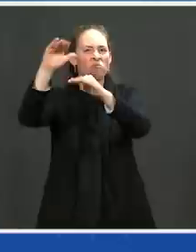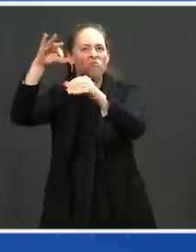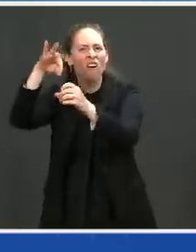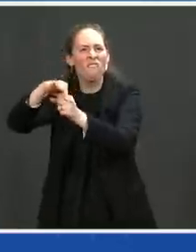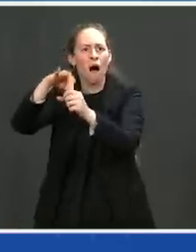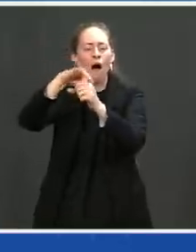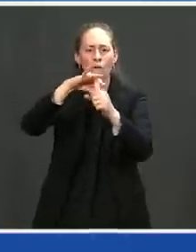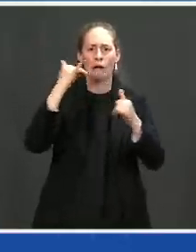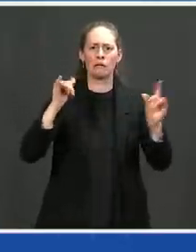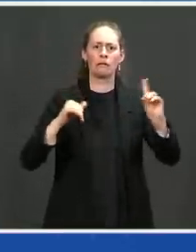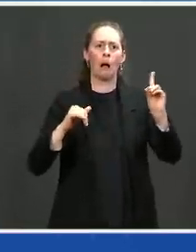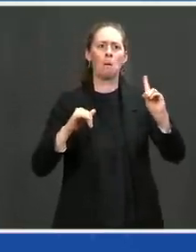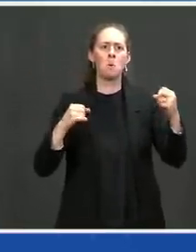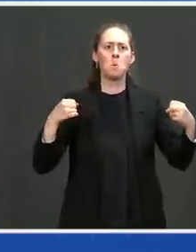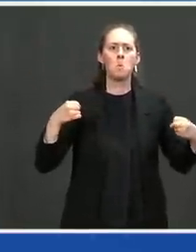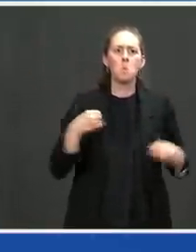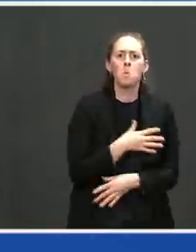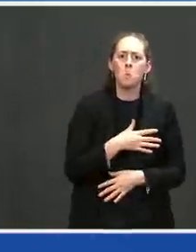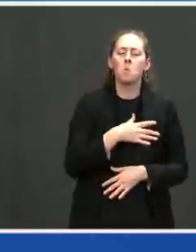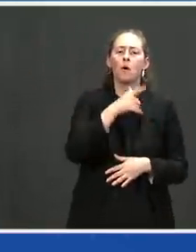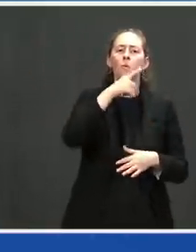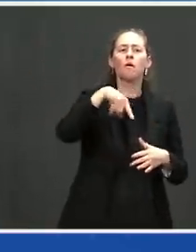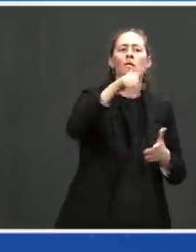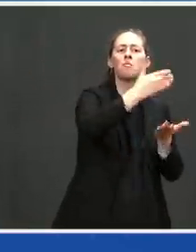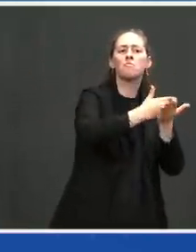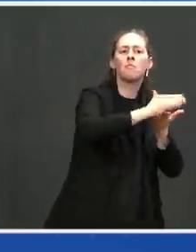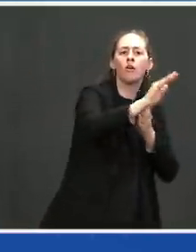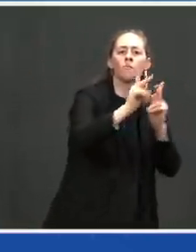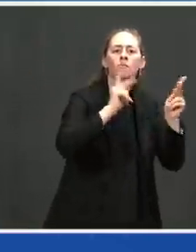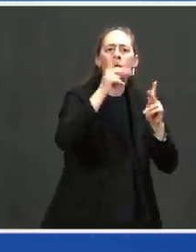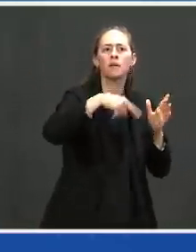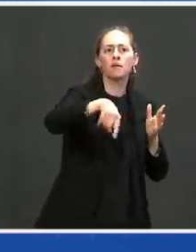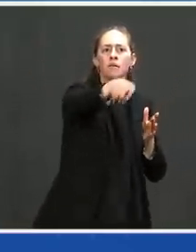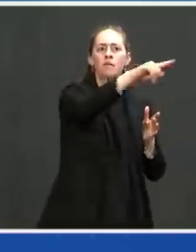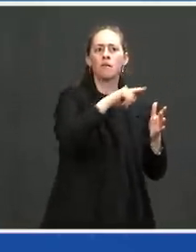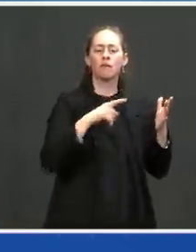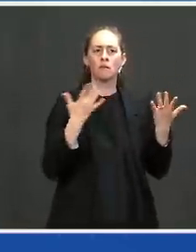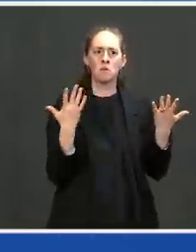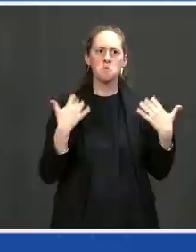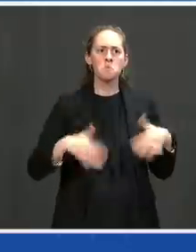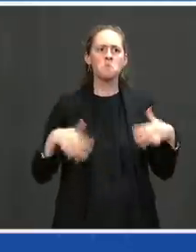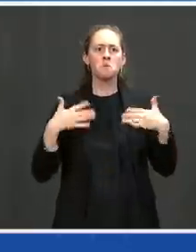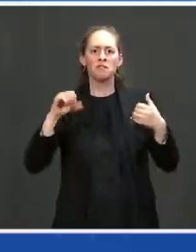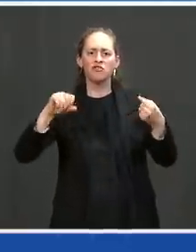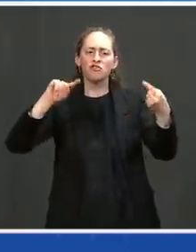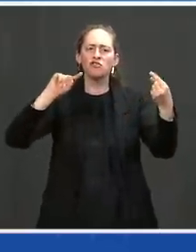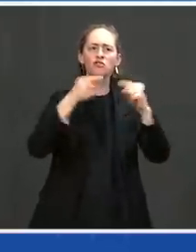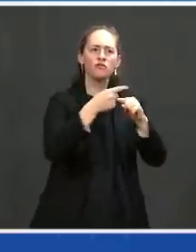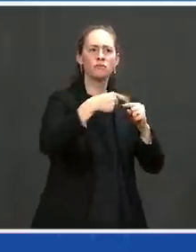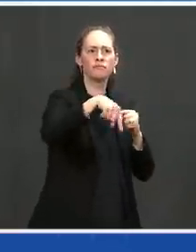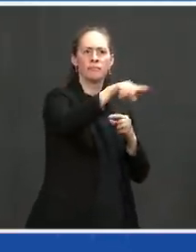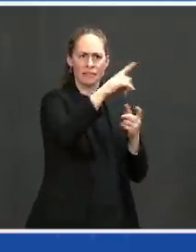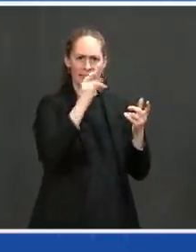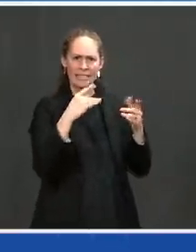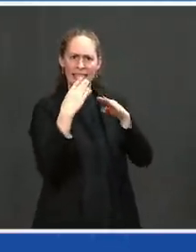the very people who helped to get you elected in November. Are you worried that if you don't manage